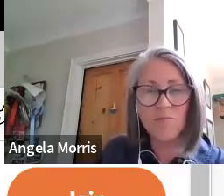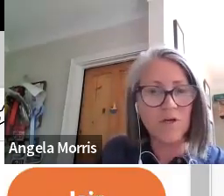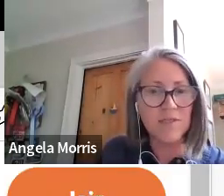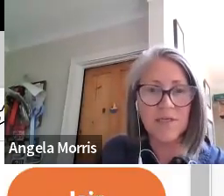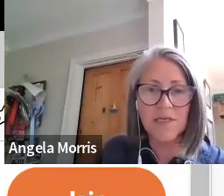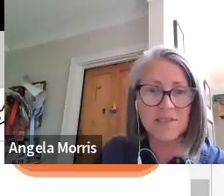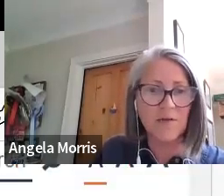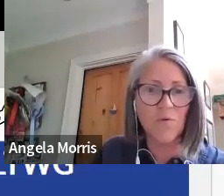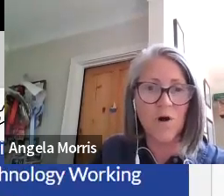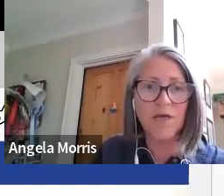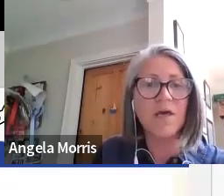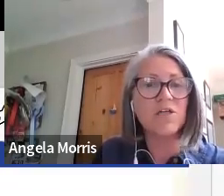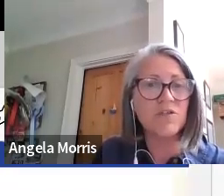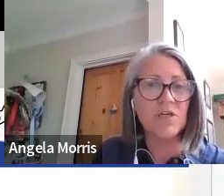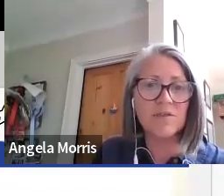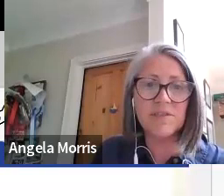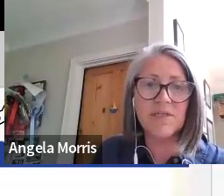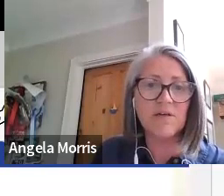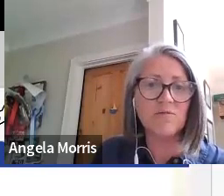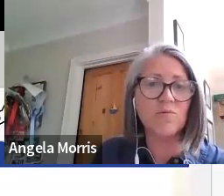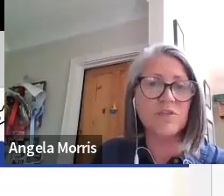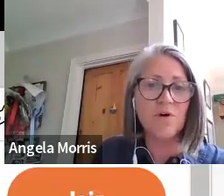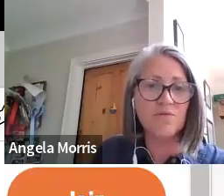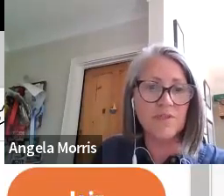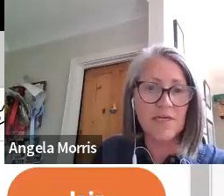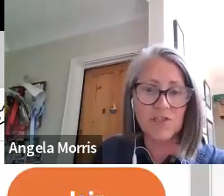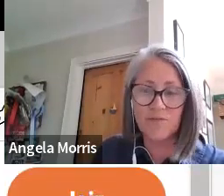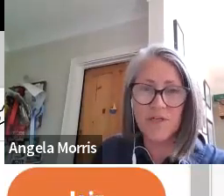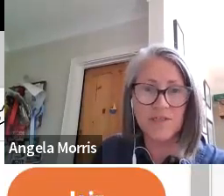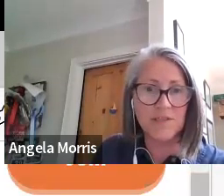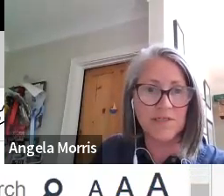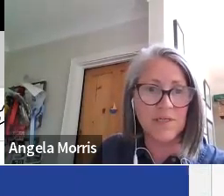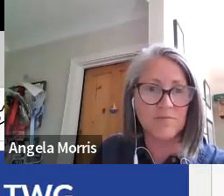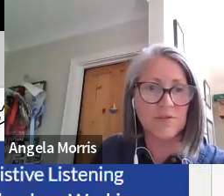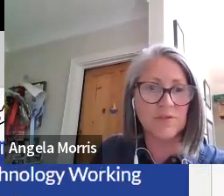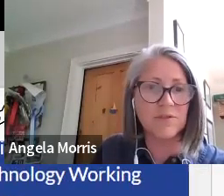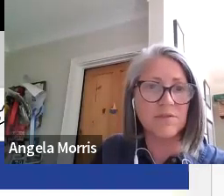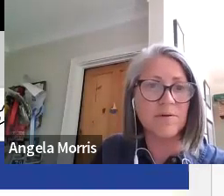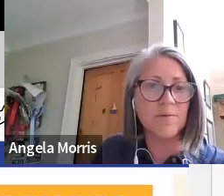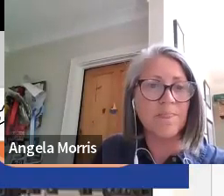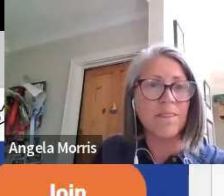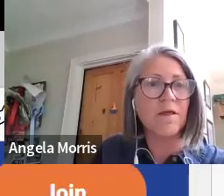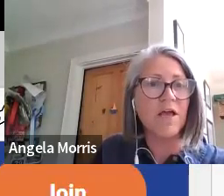They work exactly the same way so that you understand what's involved in each of these assessments.